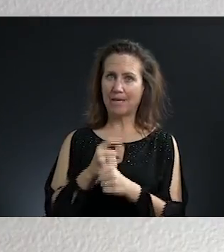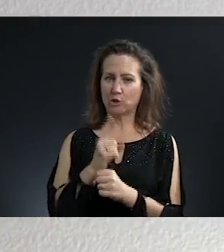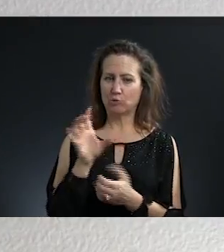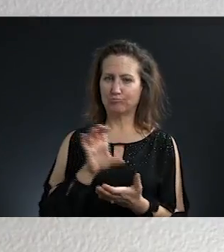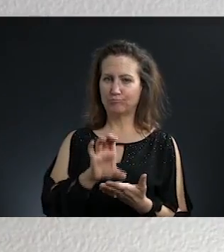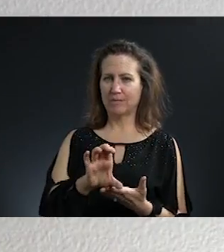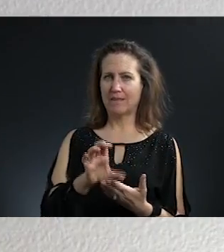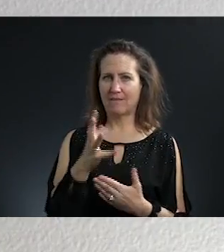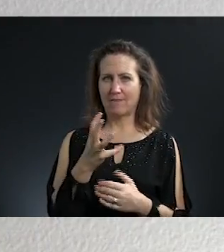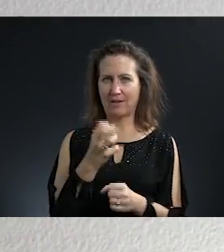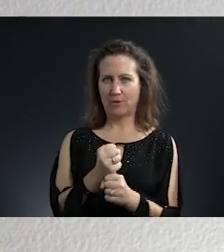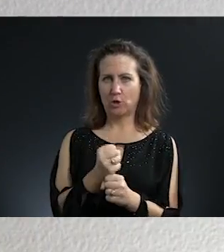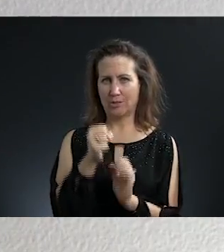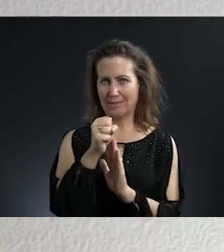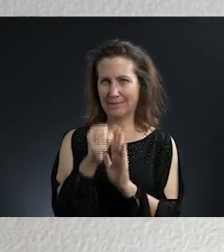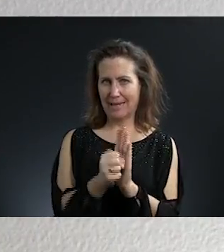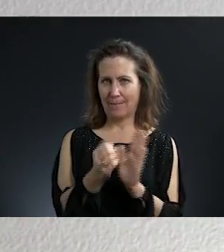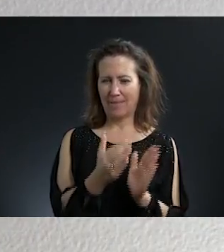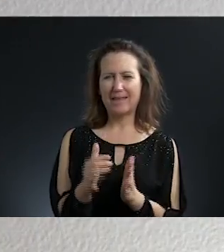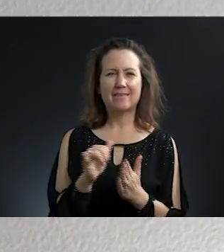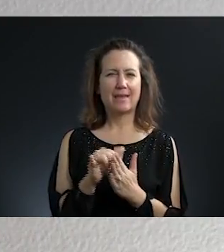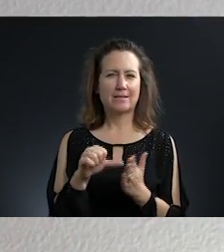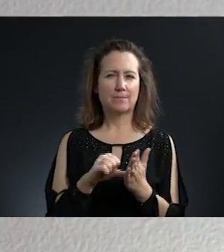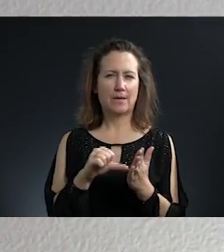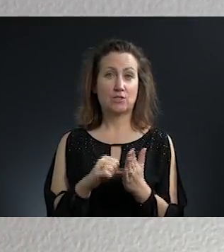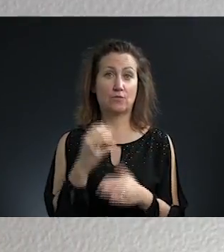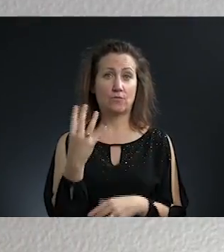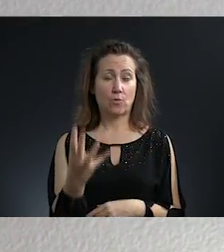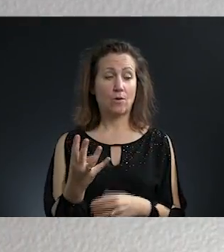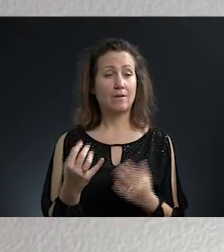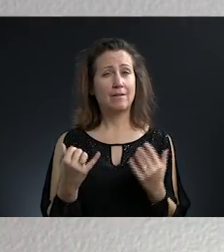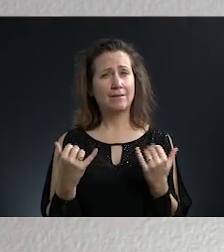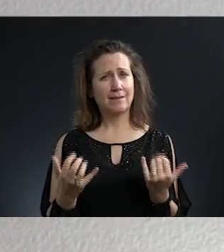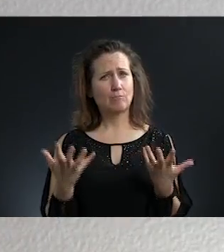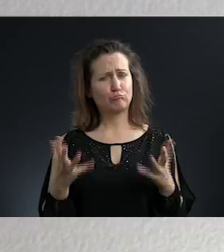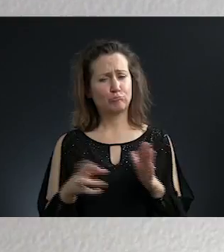So that's what page for tells you now that we've done a review of the budget